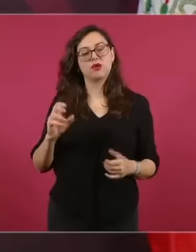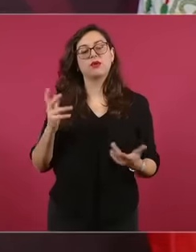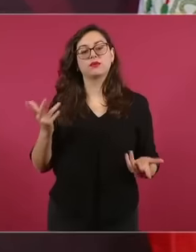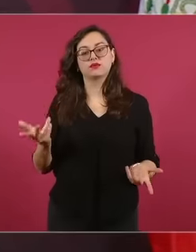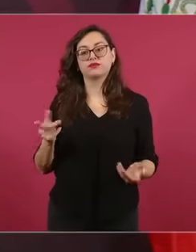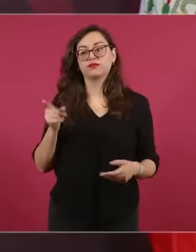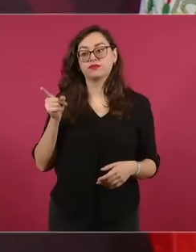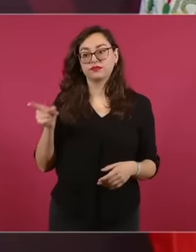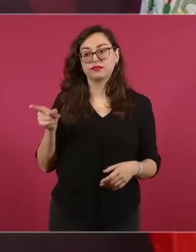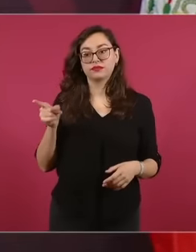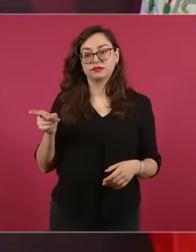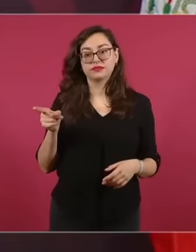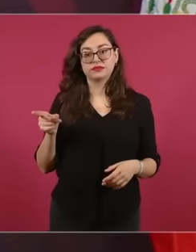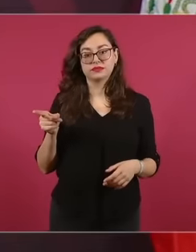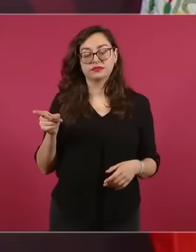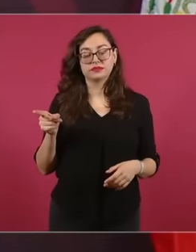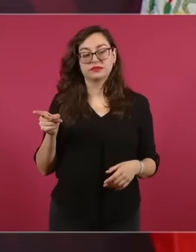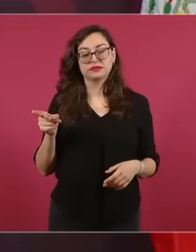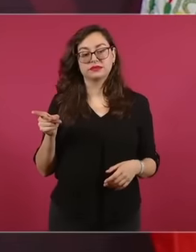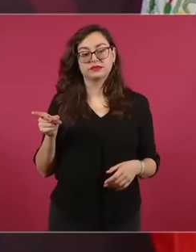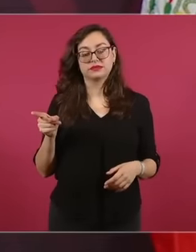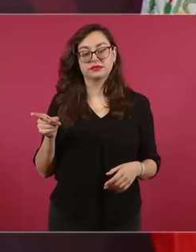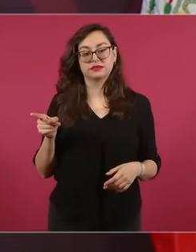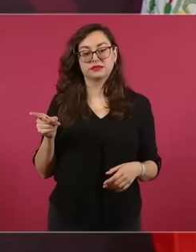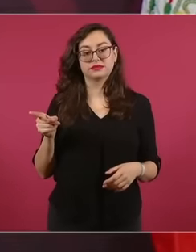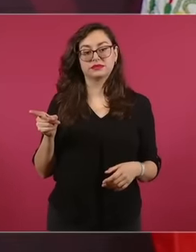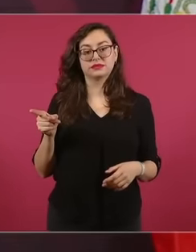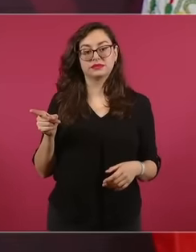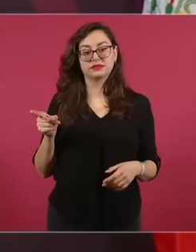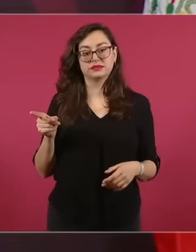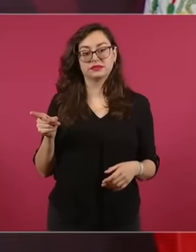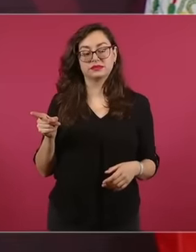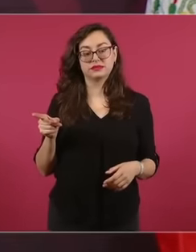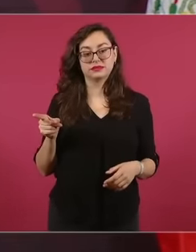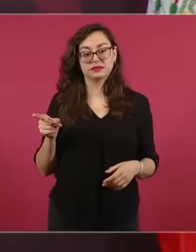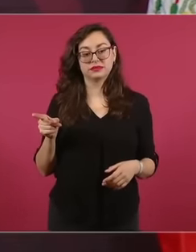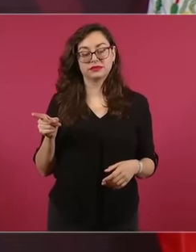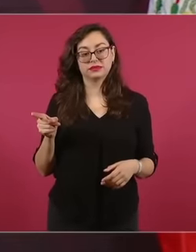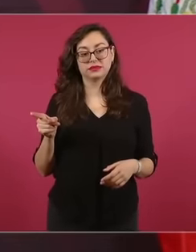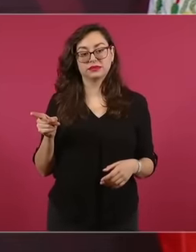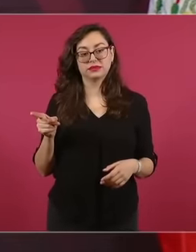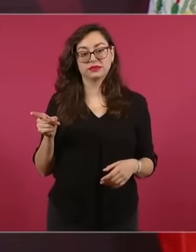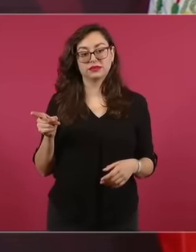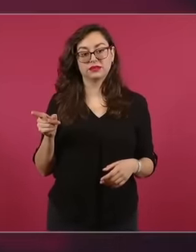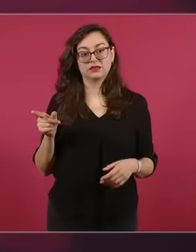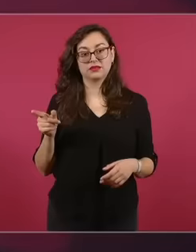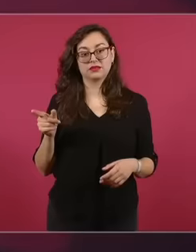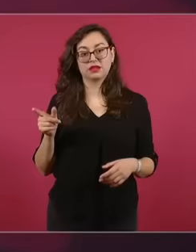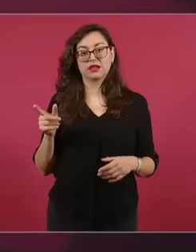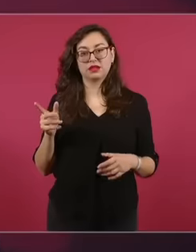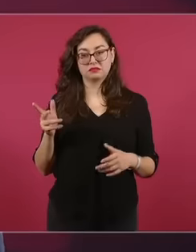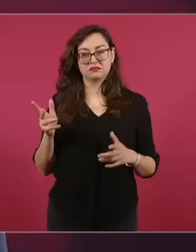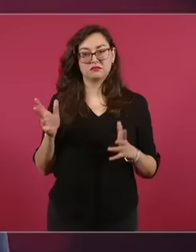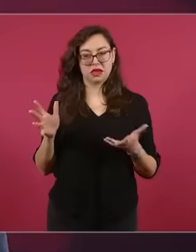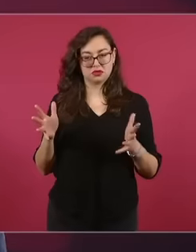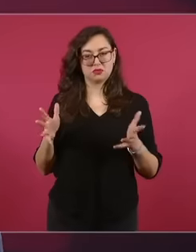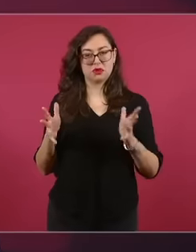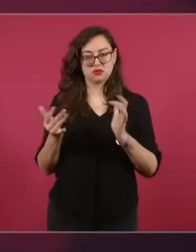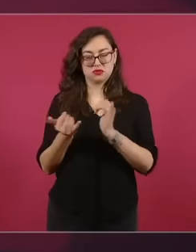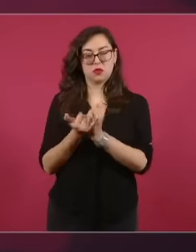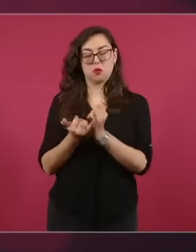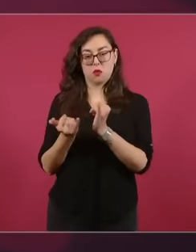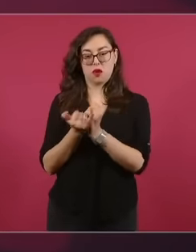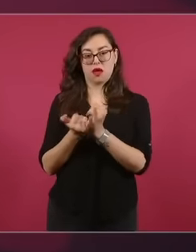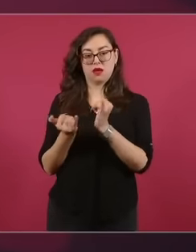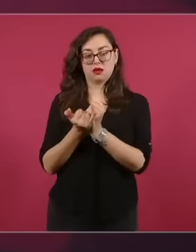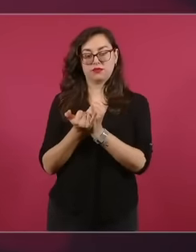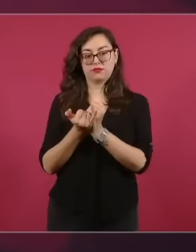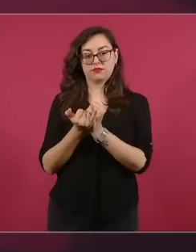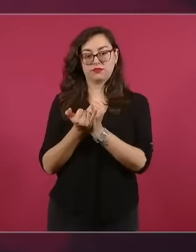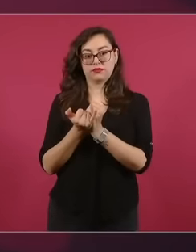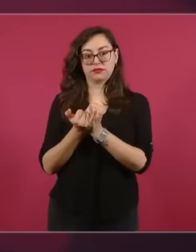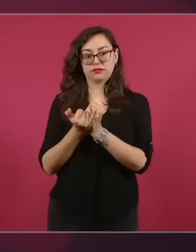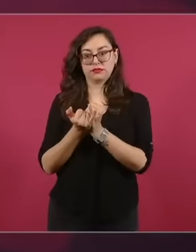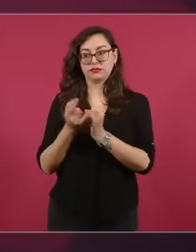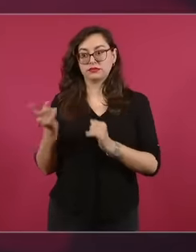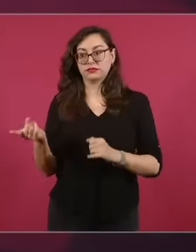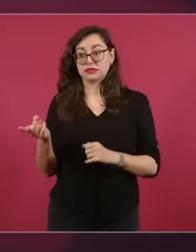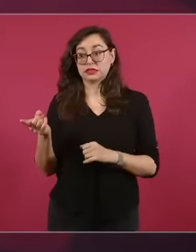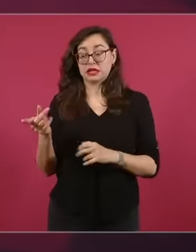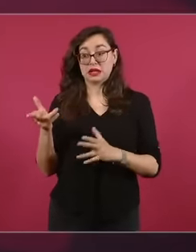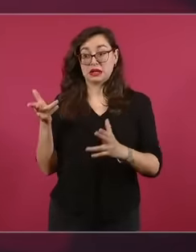adversaries a similar reference The bullet that killed or saved